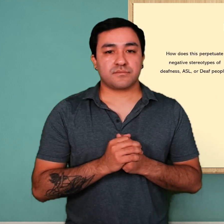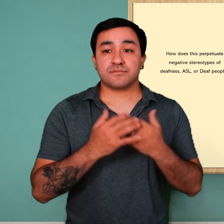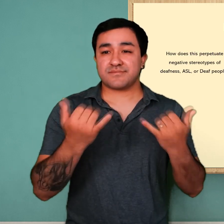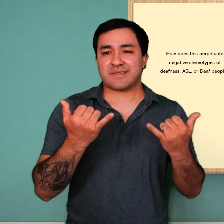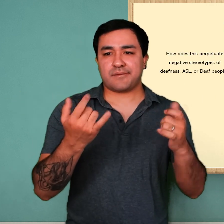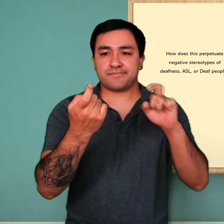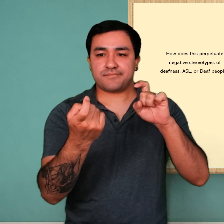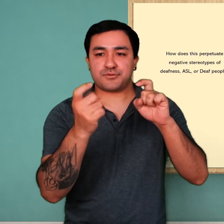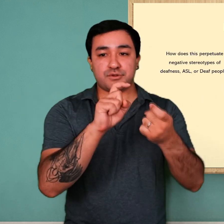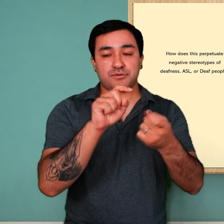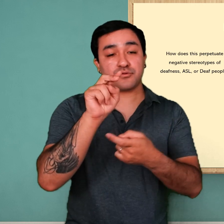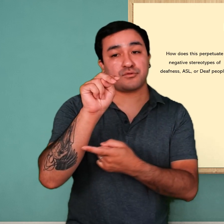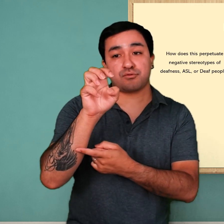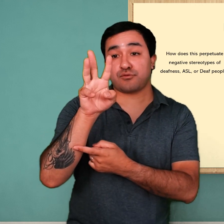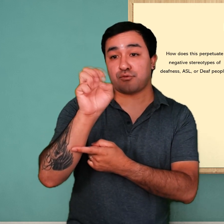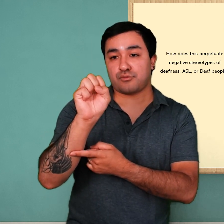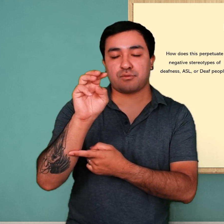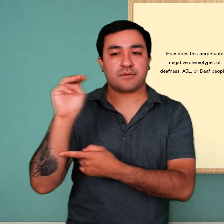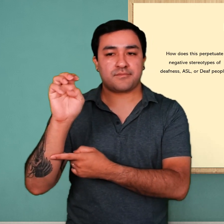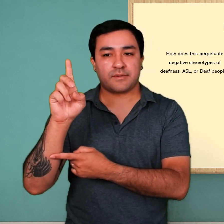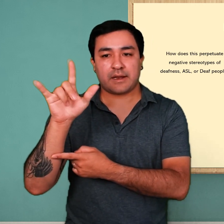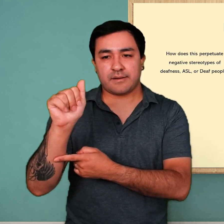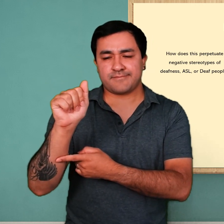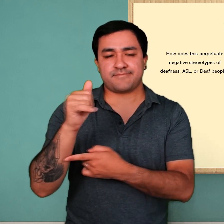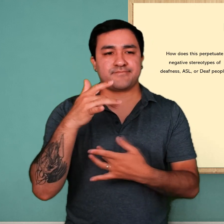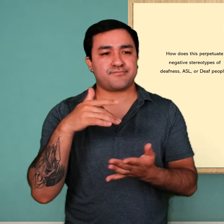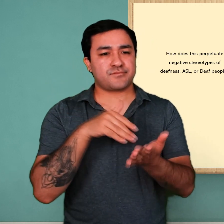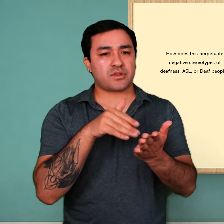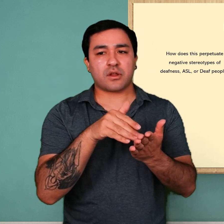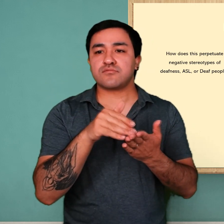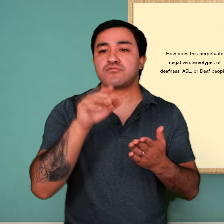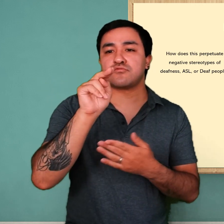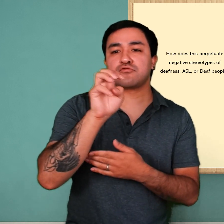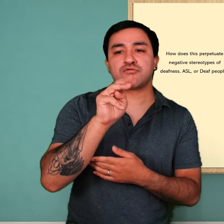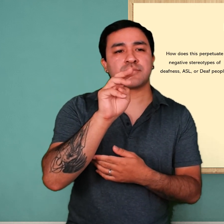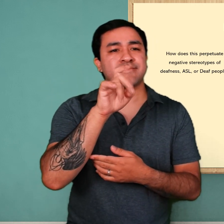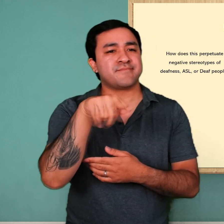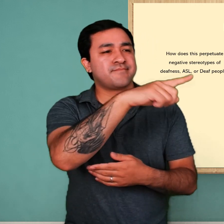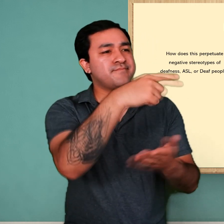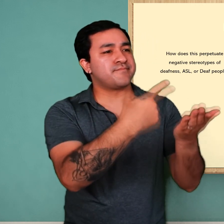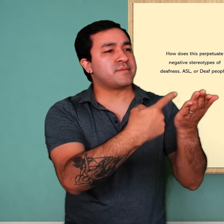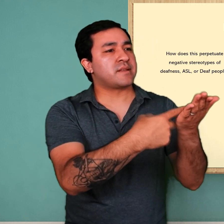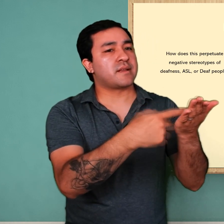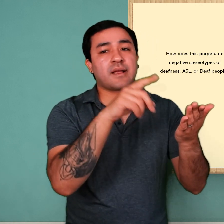Now to switch to news media. Often when news media discusses disability they focus on their